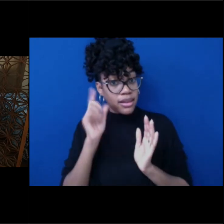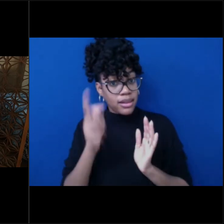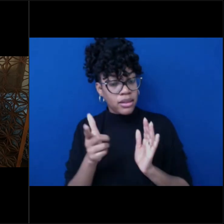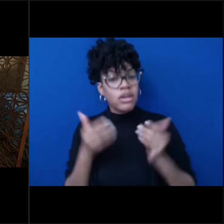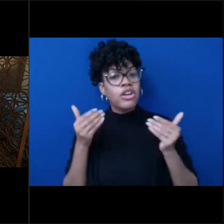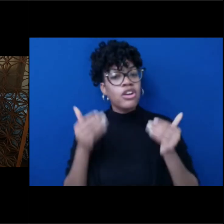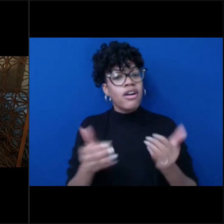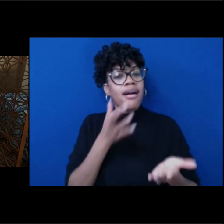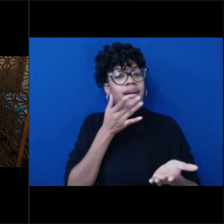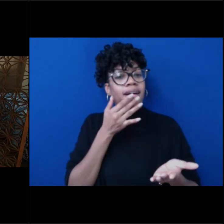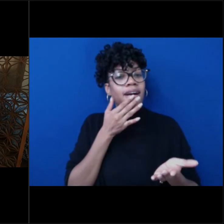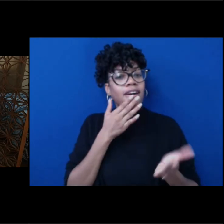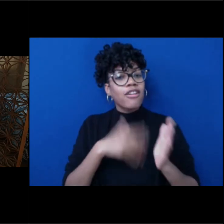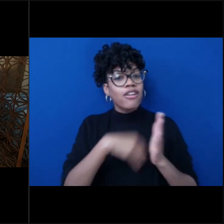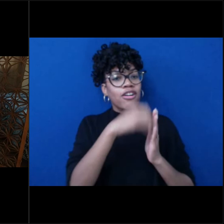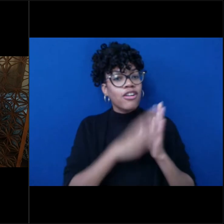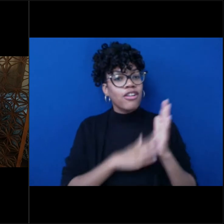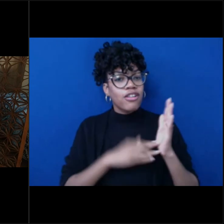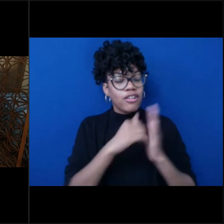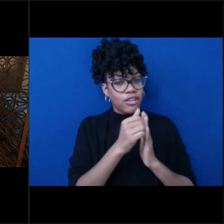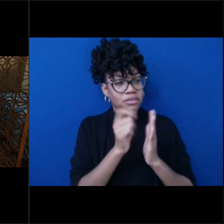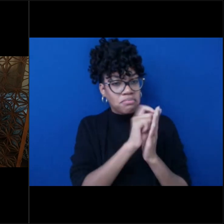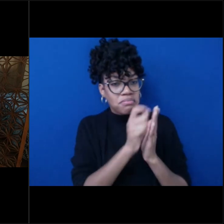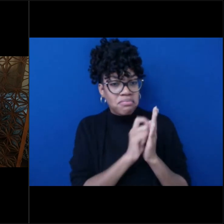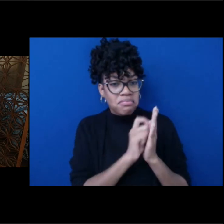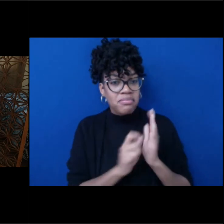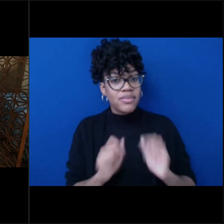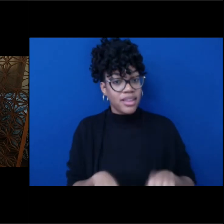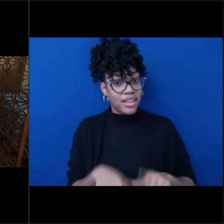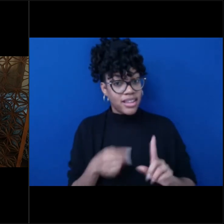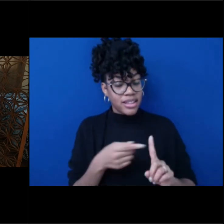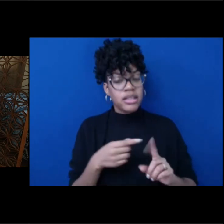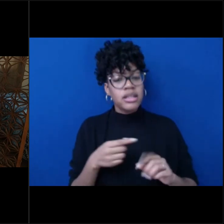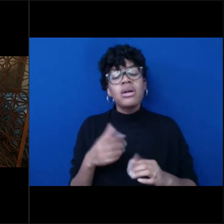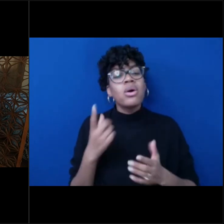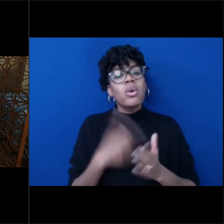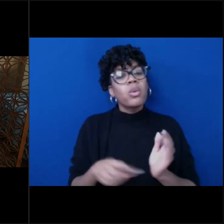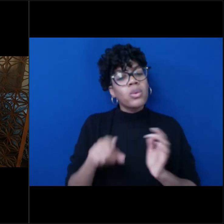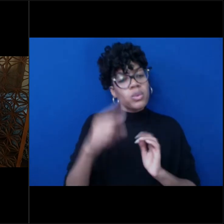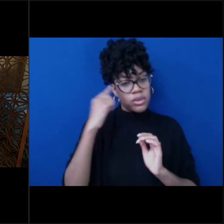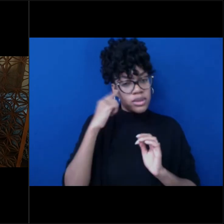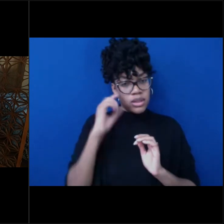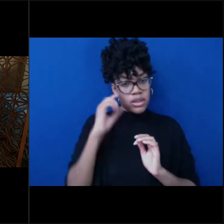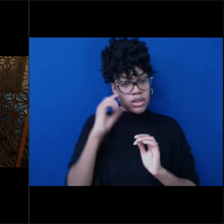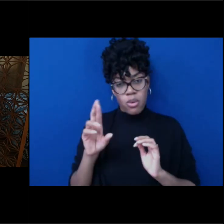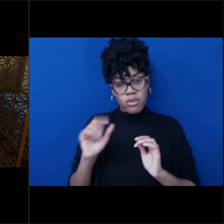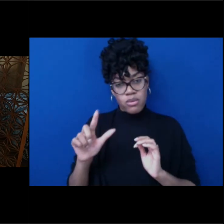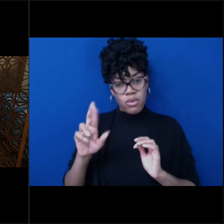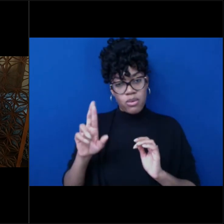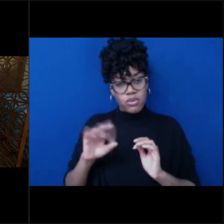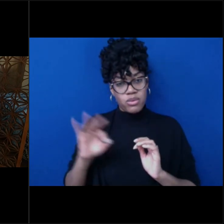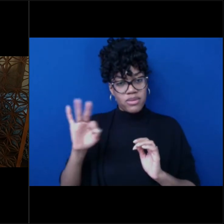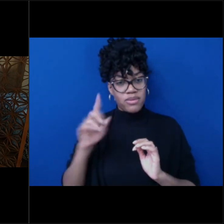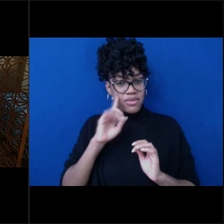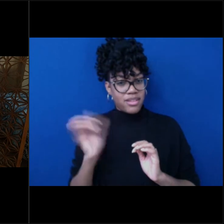Create your own coral reef, what you think a coral reef looks like. And just color it in. Make it beautiful.